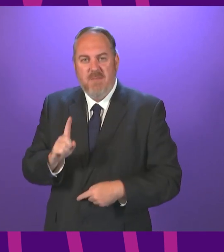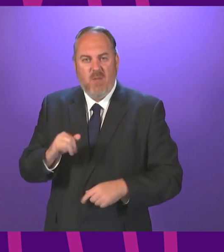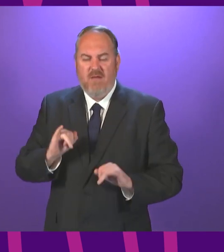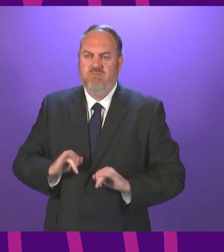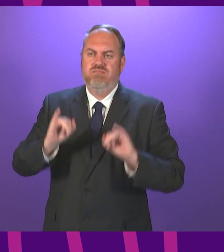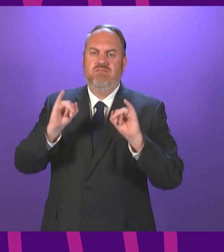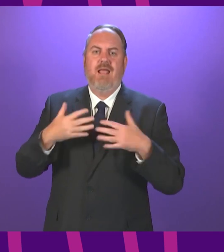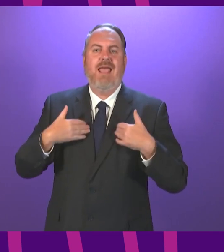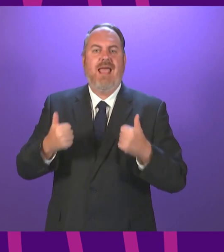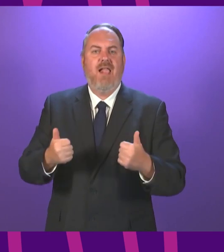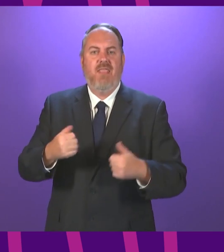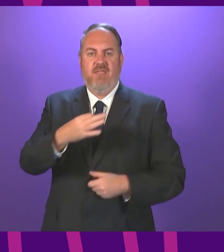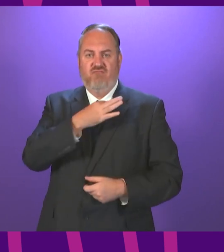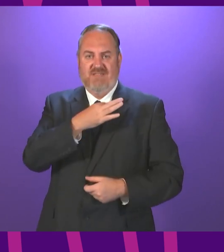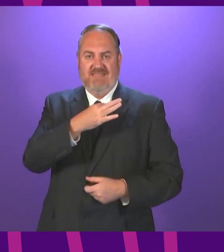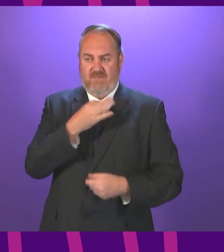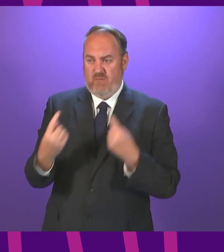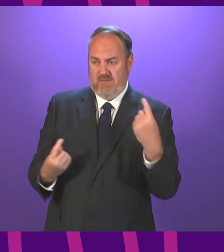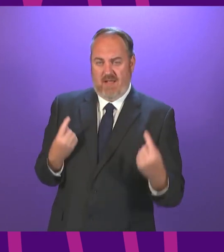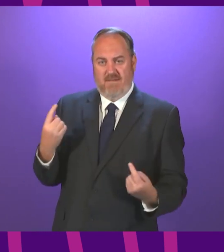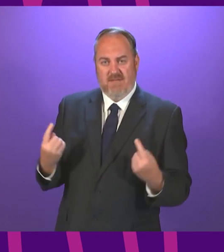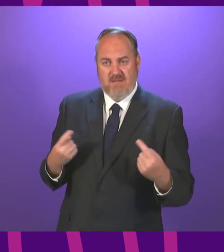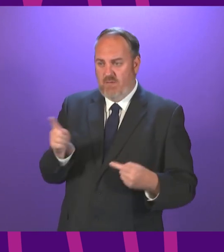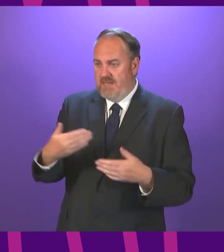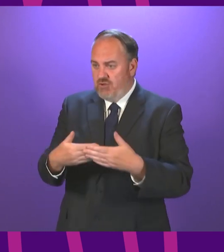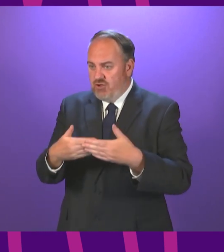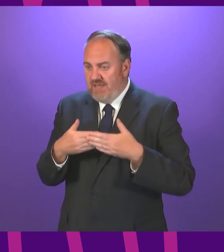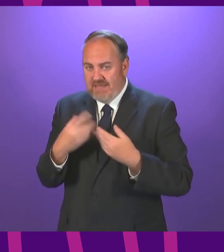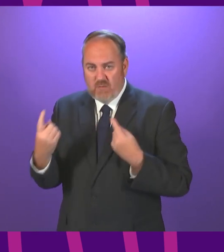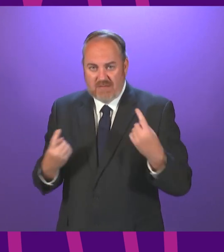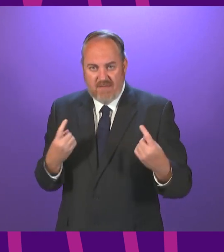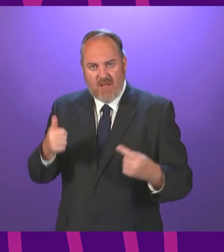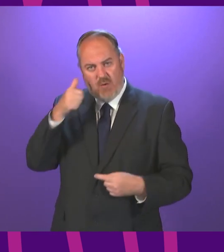whom have previously shielded. I know that many of you feel anxious about any easing of restrictions,